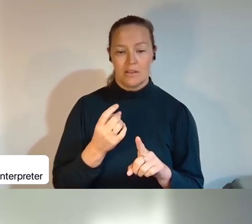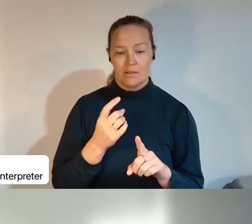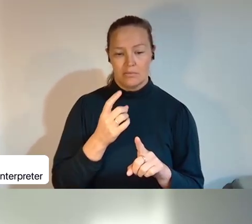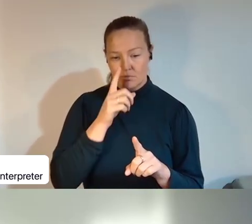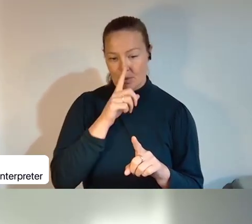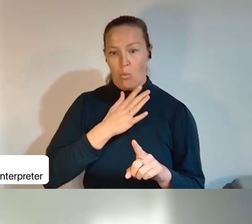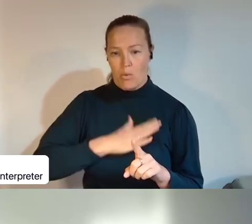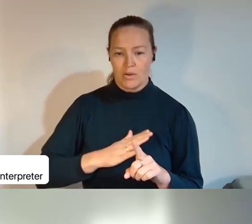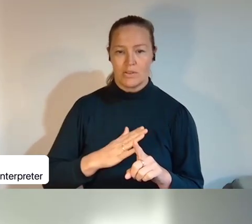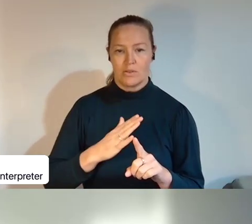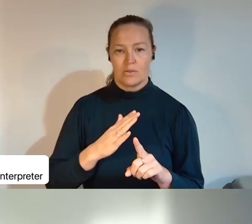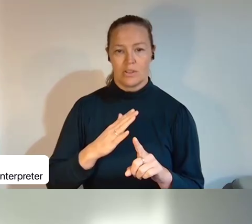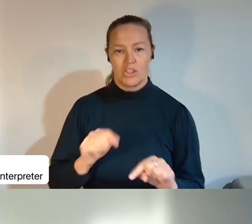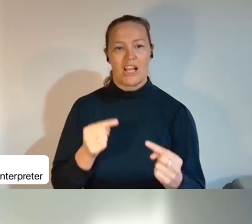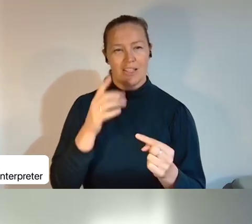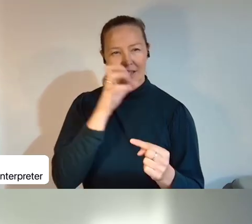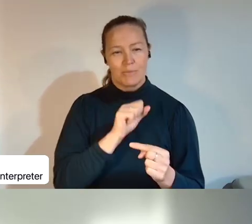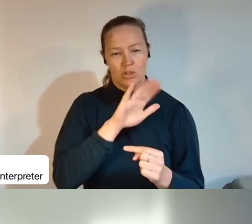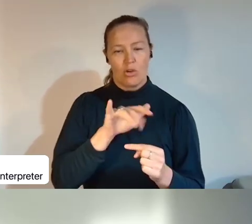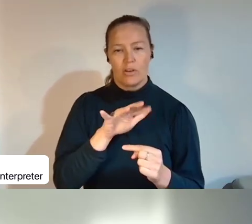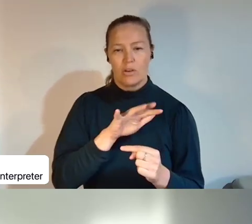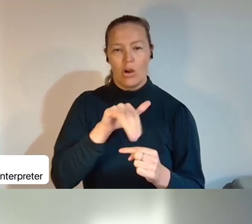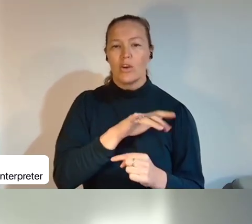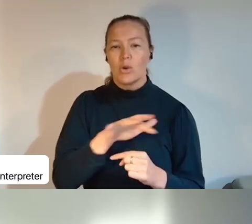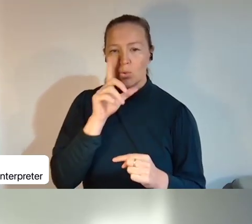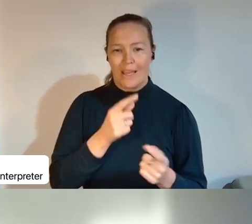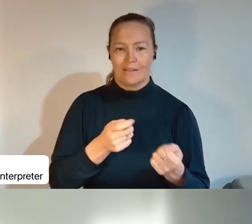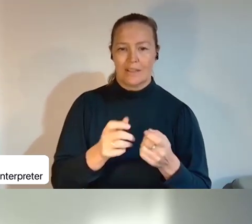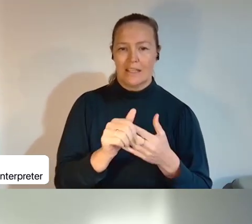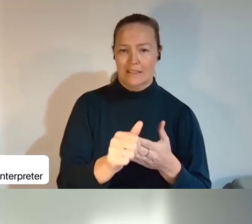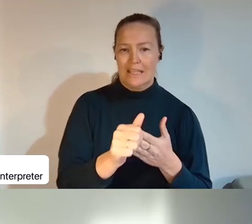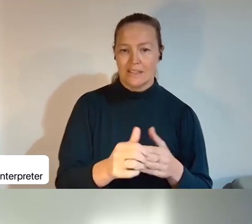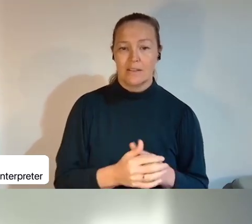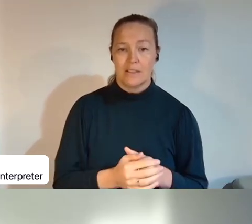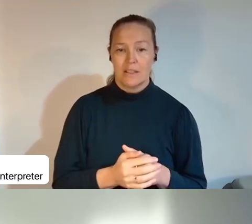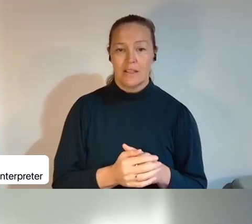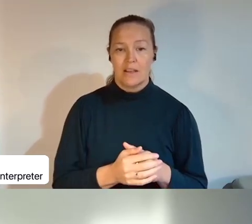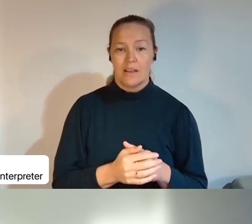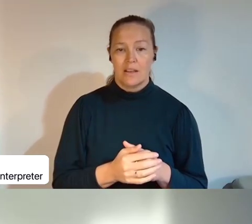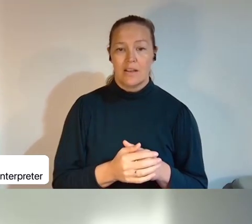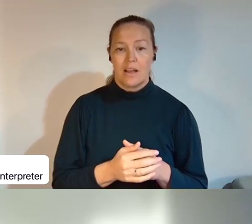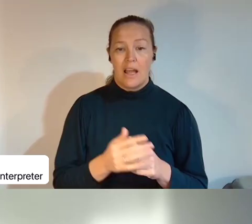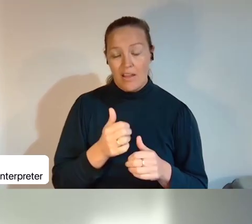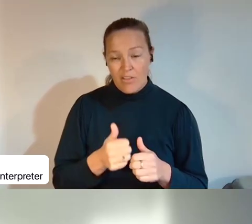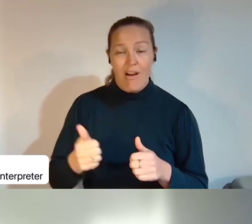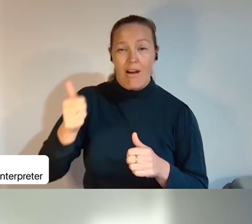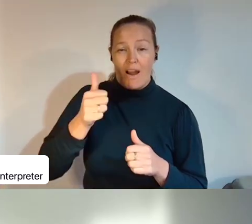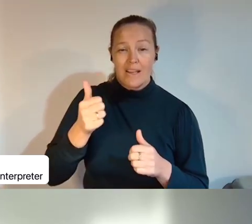is capable of leadership. The highest level of voice is political representation itself. During